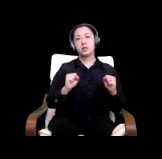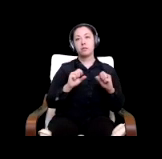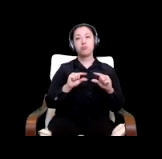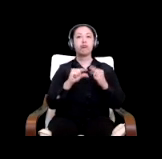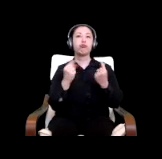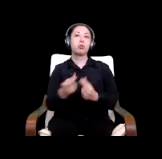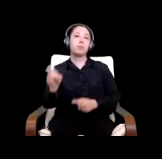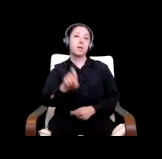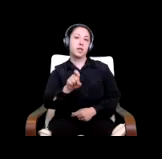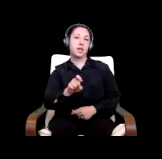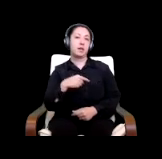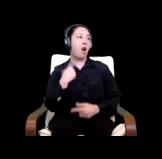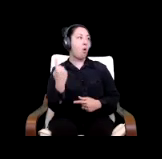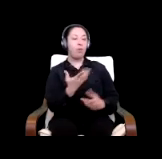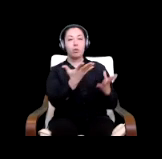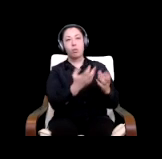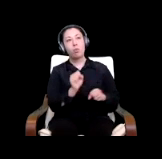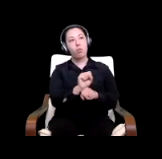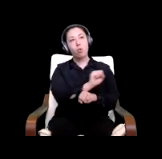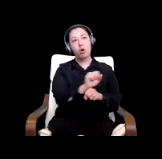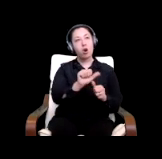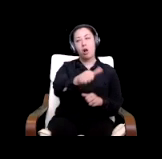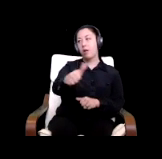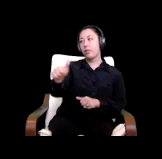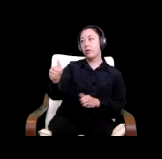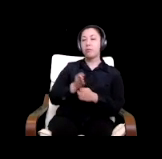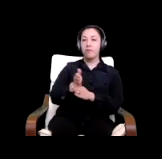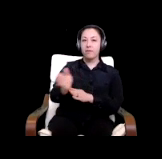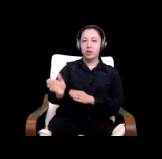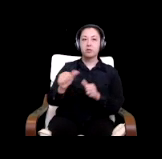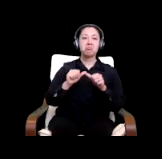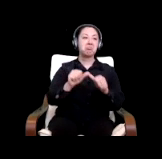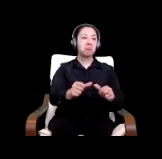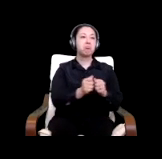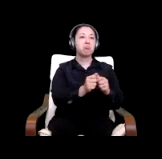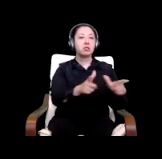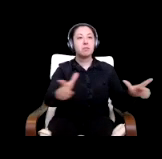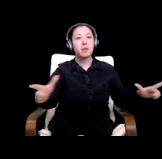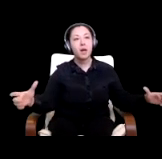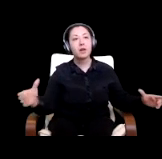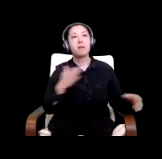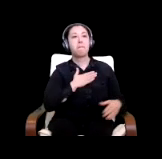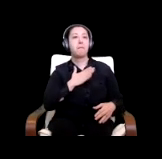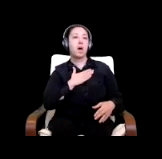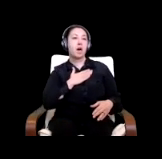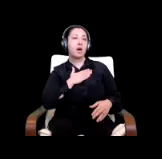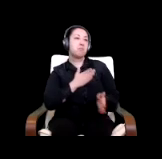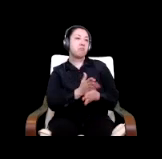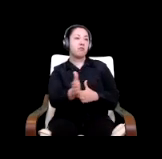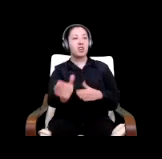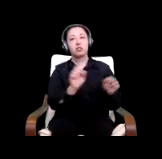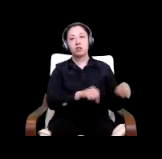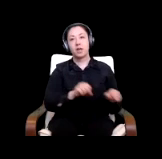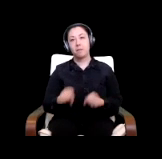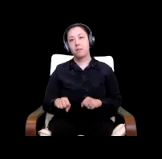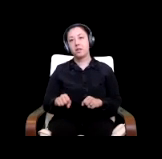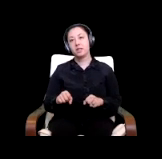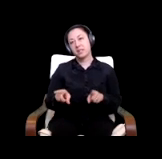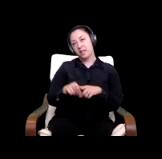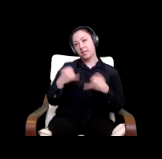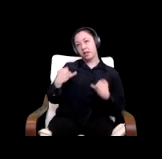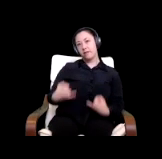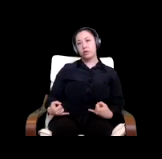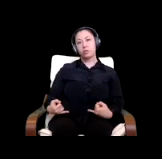more professionals to expand my capability as an individual.